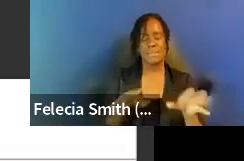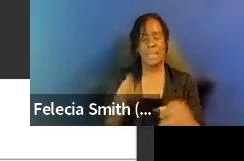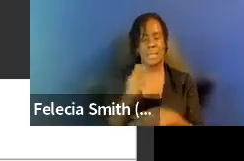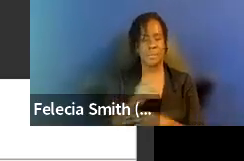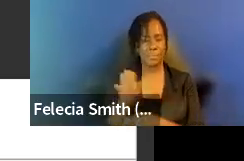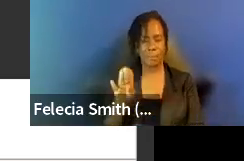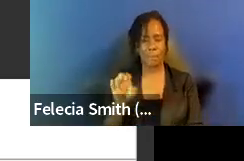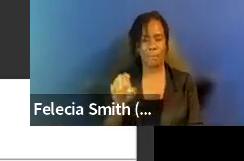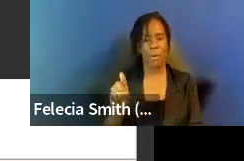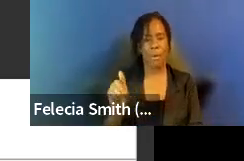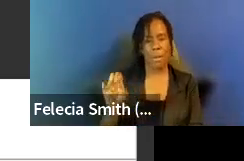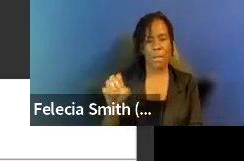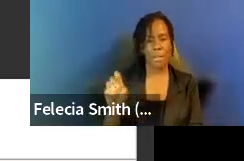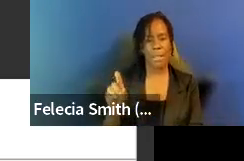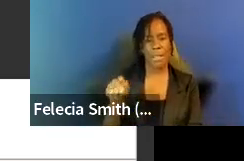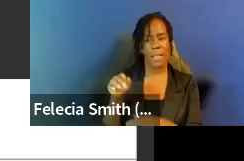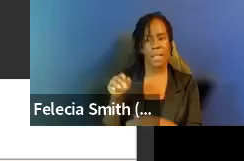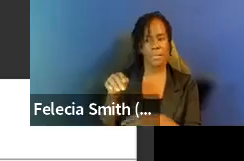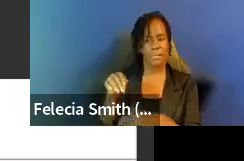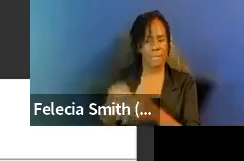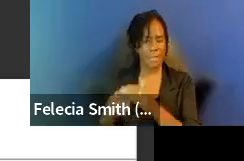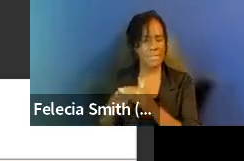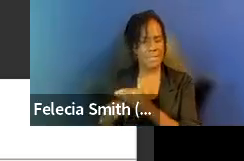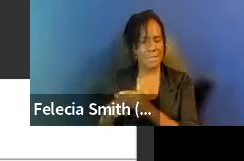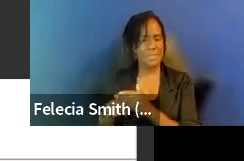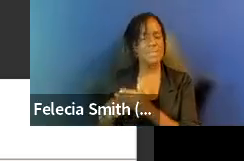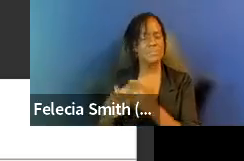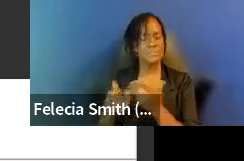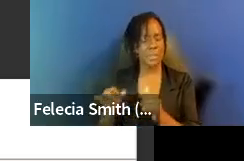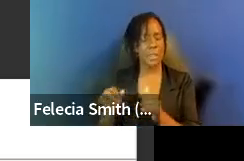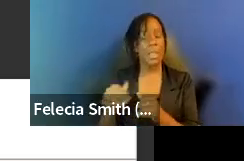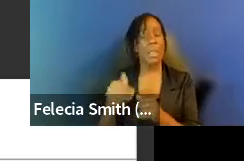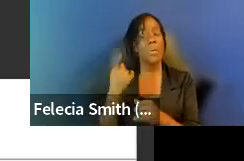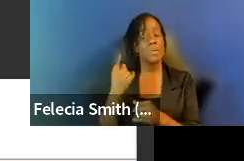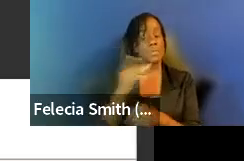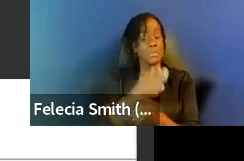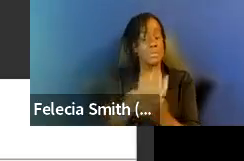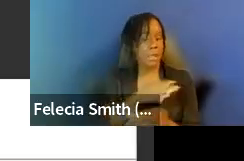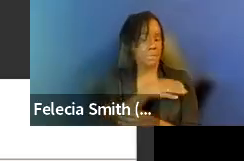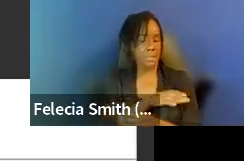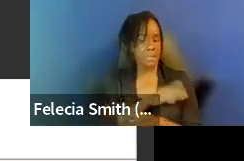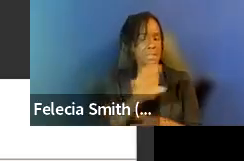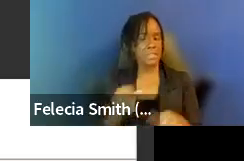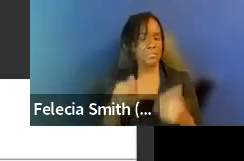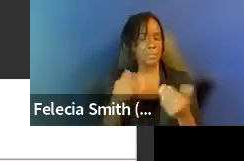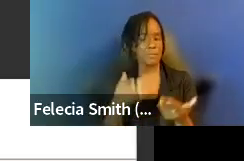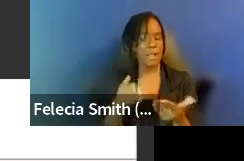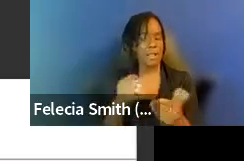slide. Another bucket relates to